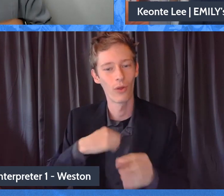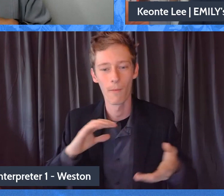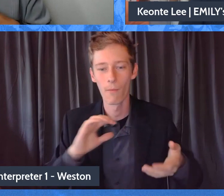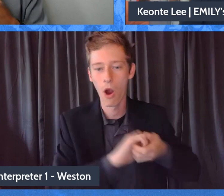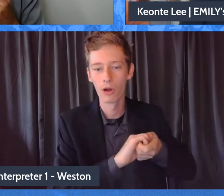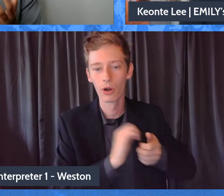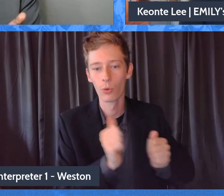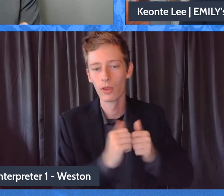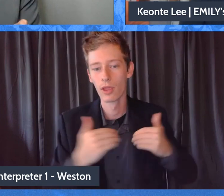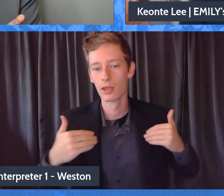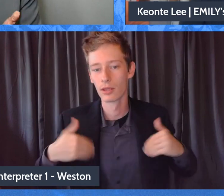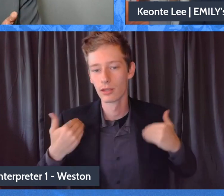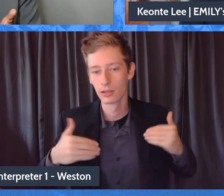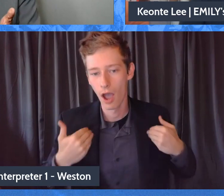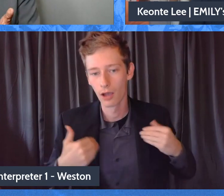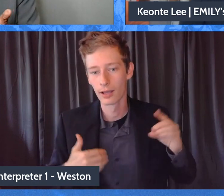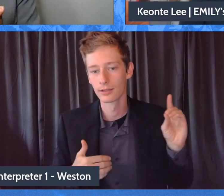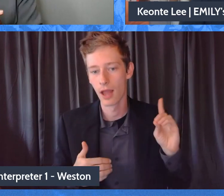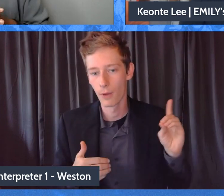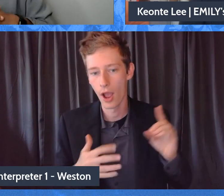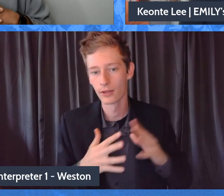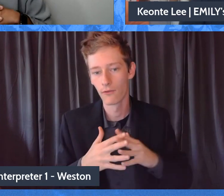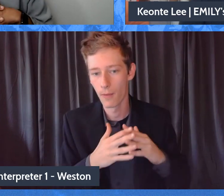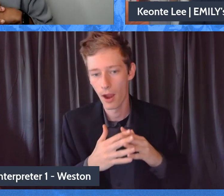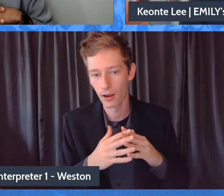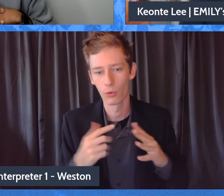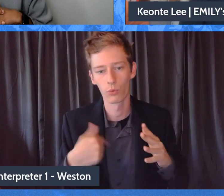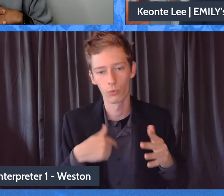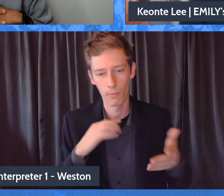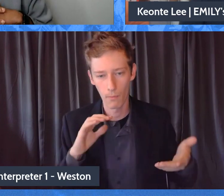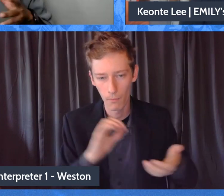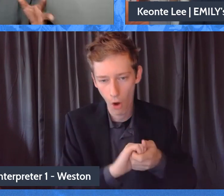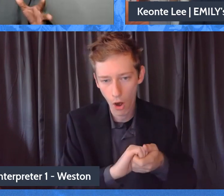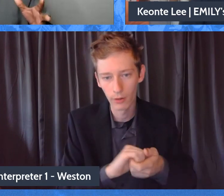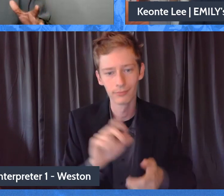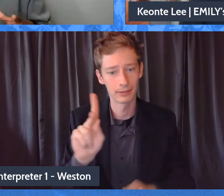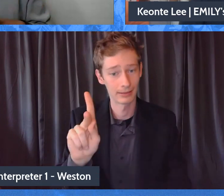it's why we've done the work Keonte is doing and reached out to the panalytic council